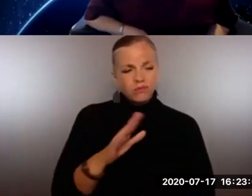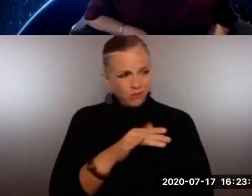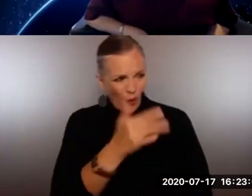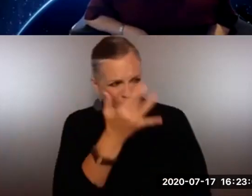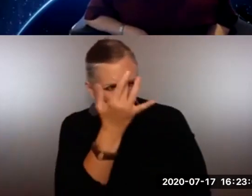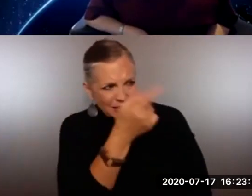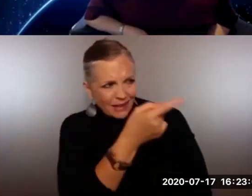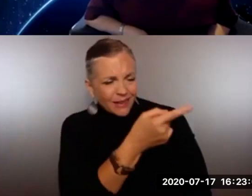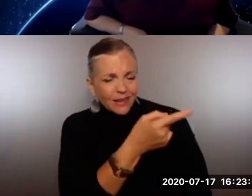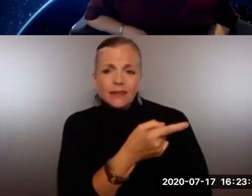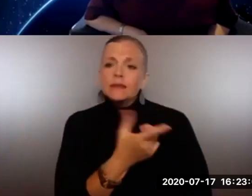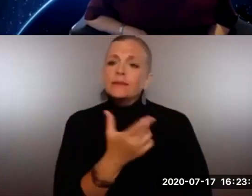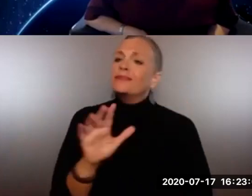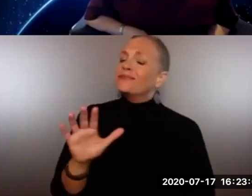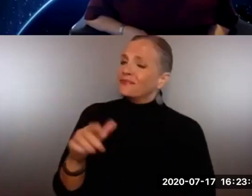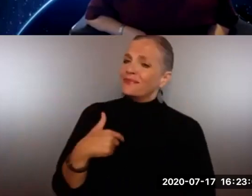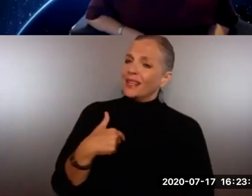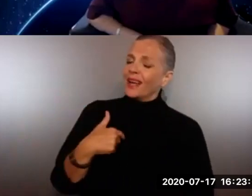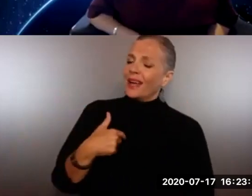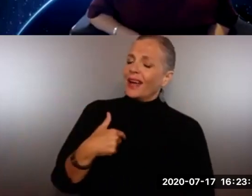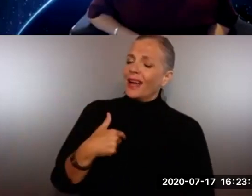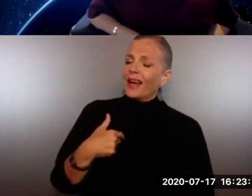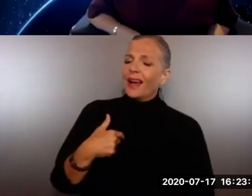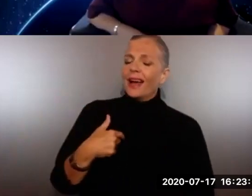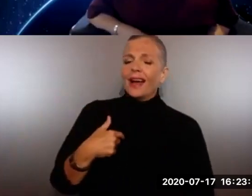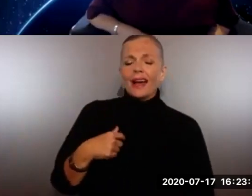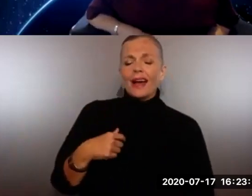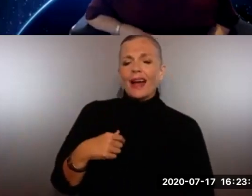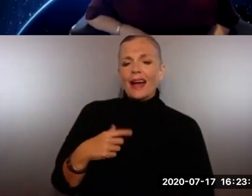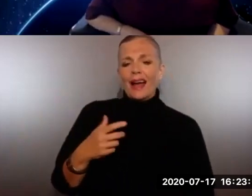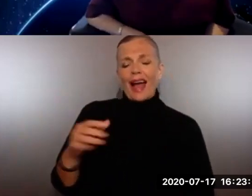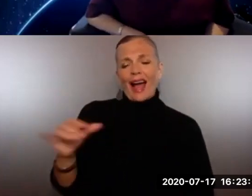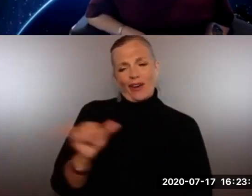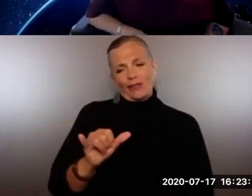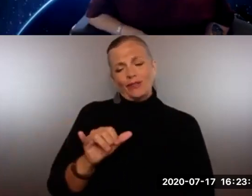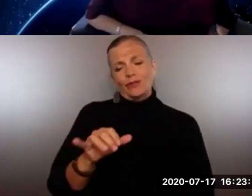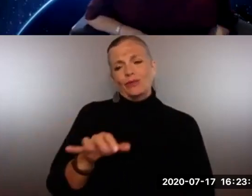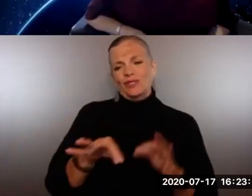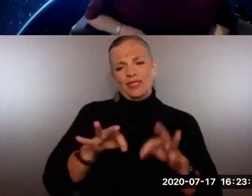And I also describe in the book an incident